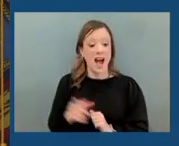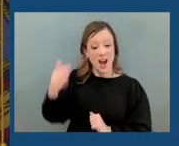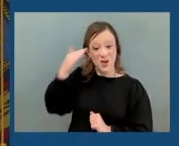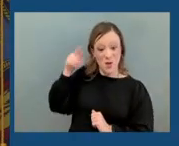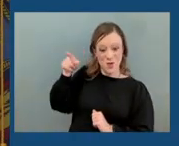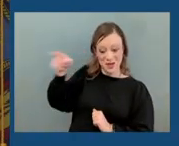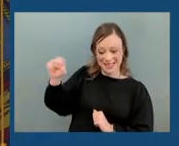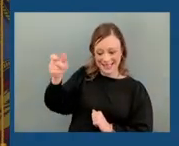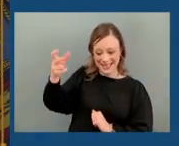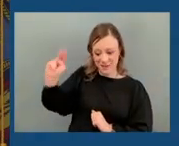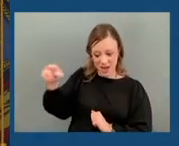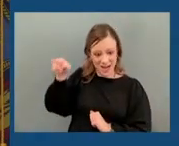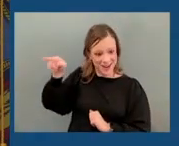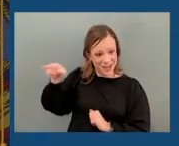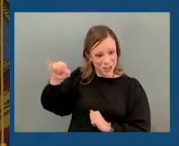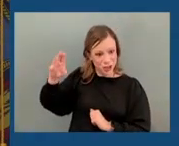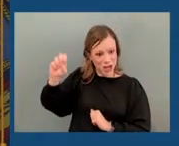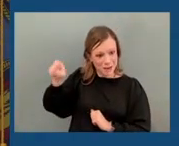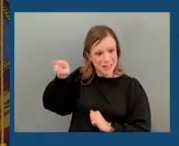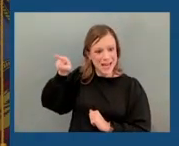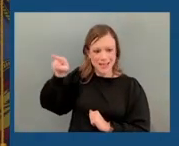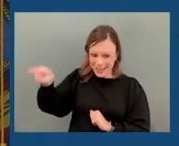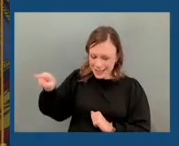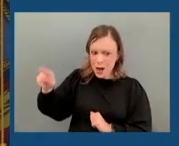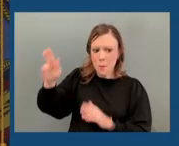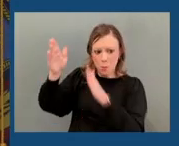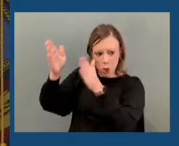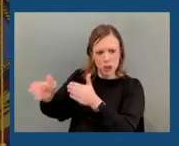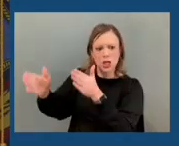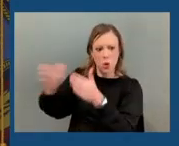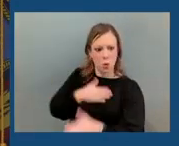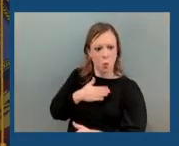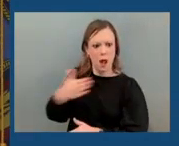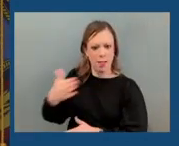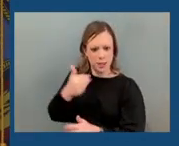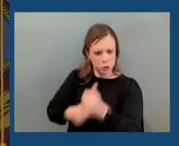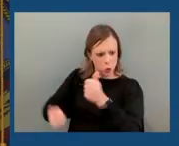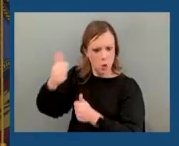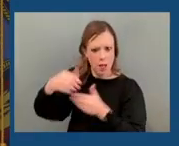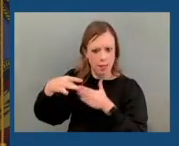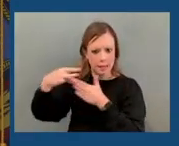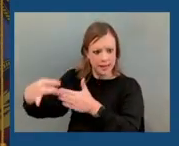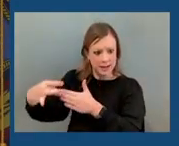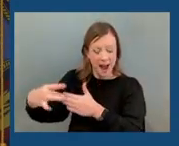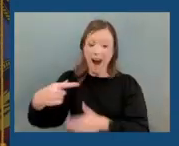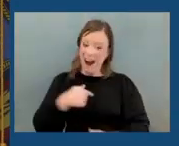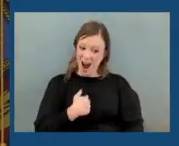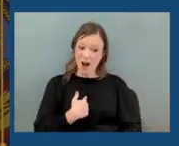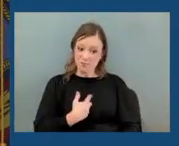And I'm a tough boss, I'm gonna tell you right now because I'm gonna be saying, how are we doing with our numbers? What do the numbers look like on crime now?